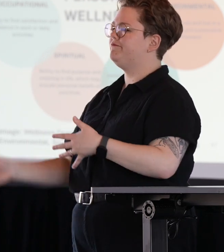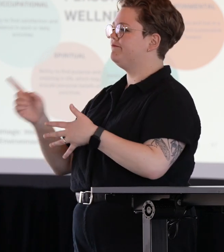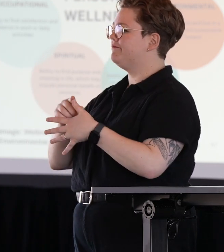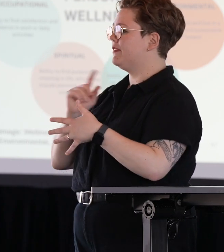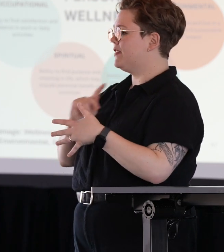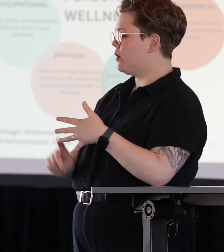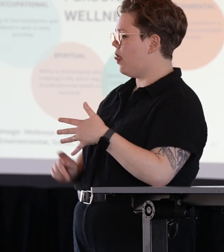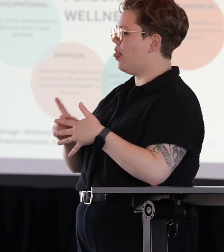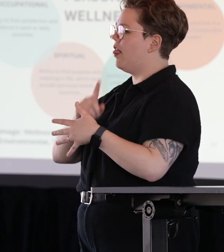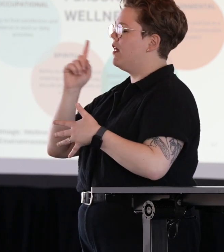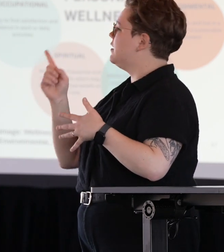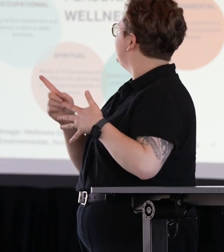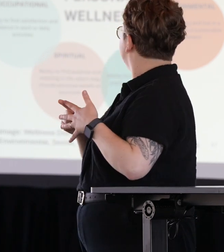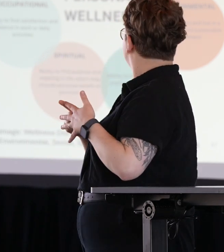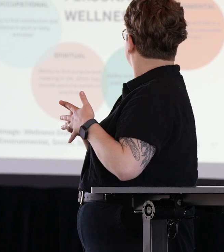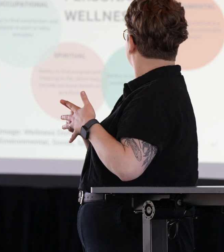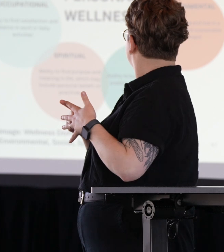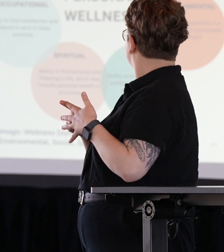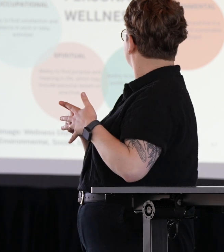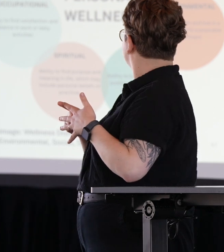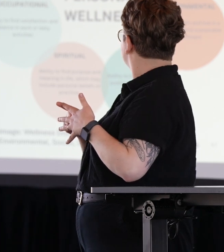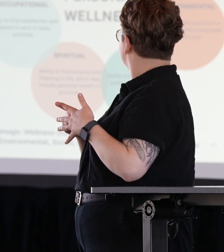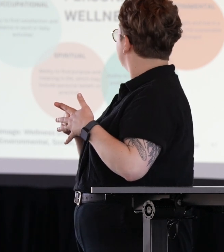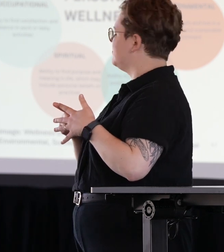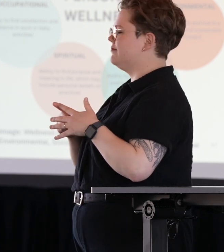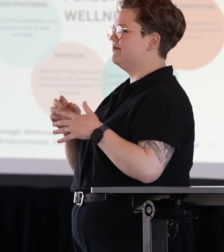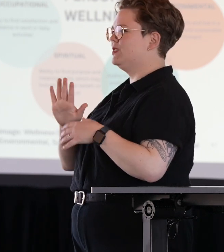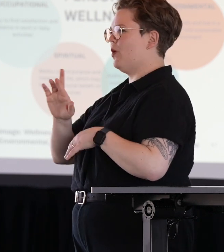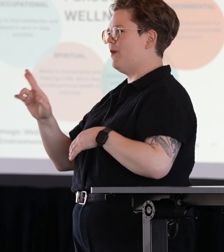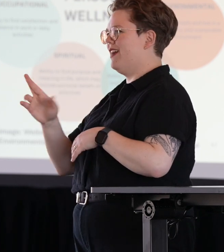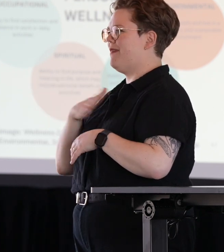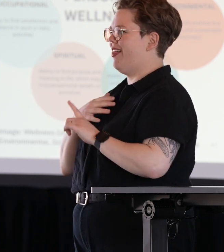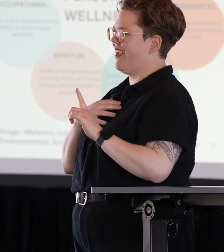go around to the your right would be emotional,